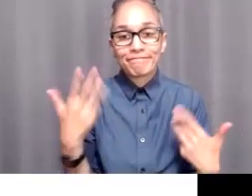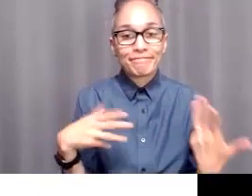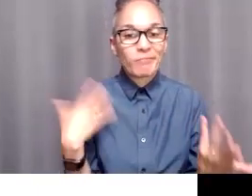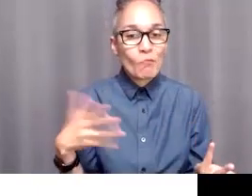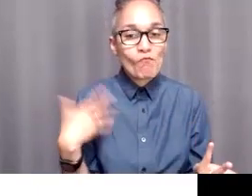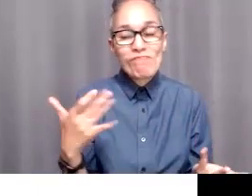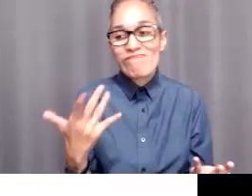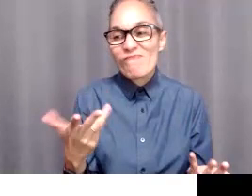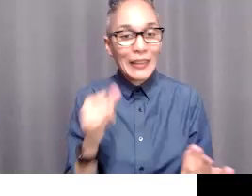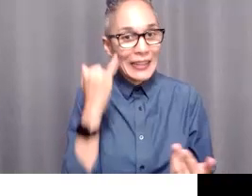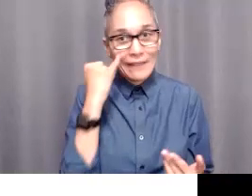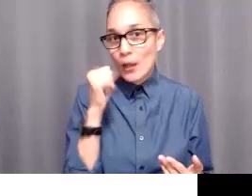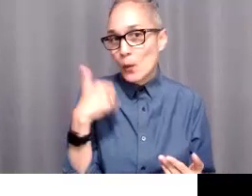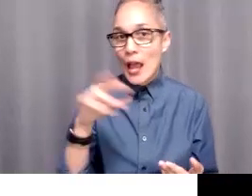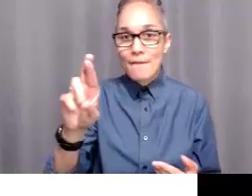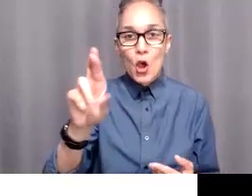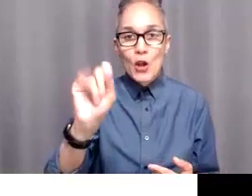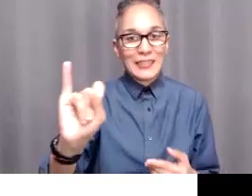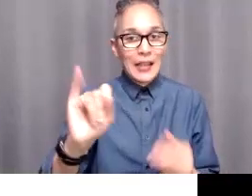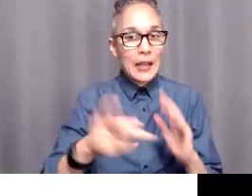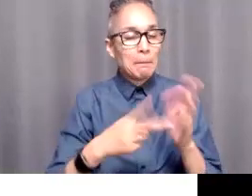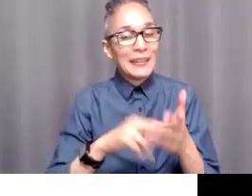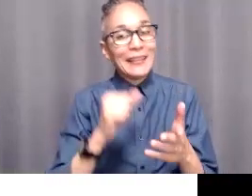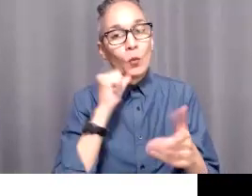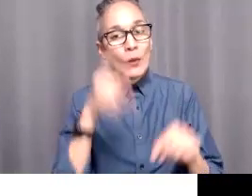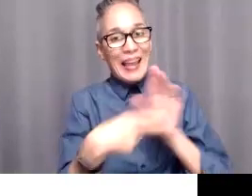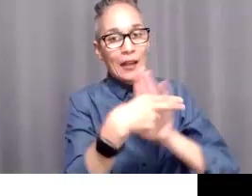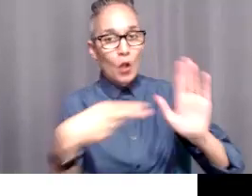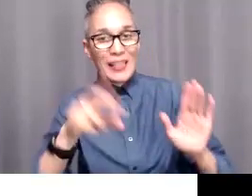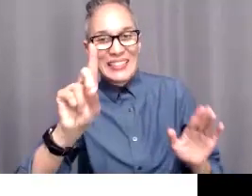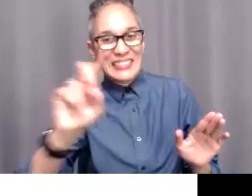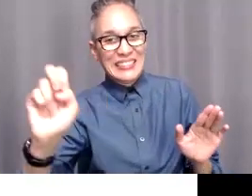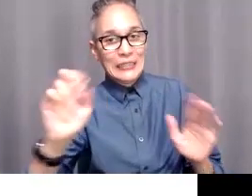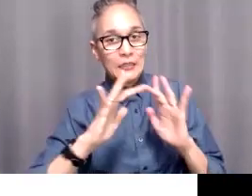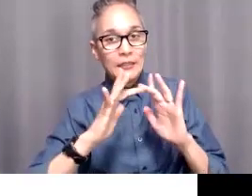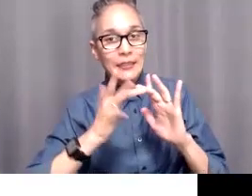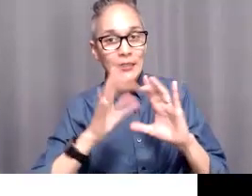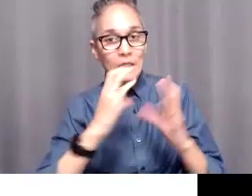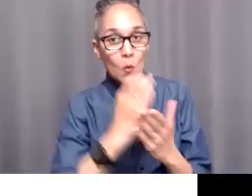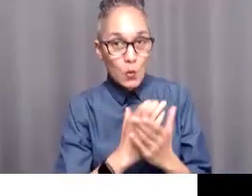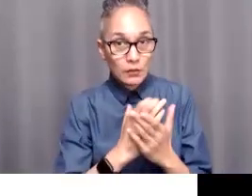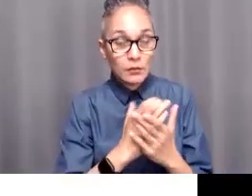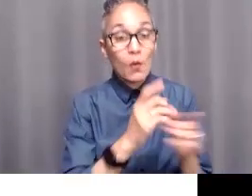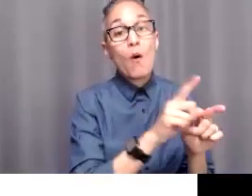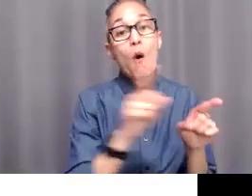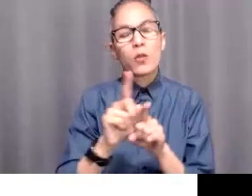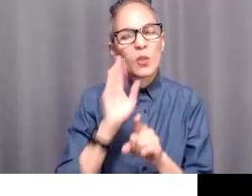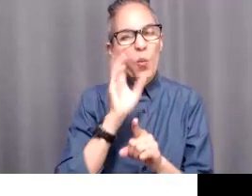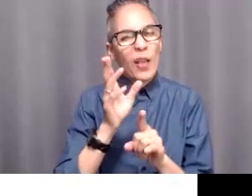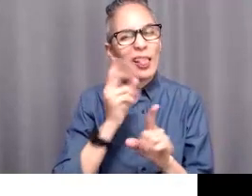have RSI, they would not be considered DE courses. And this also affects the allocation of financial aid funds